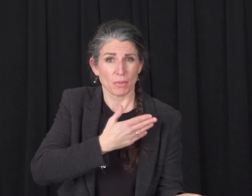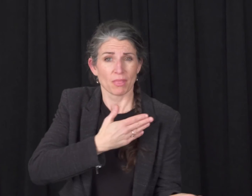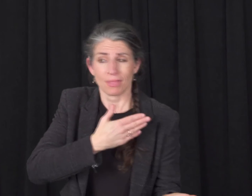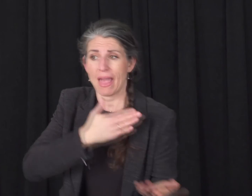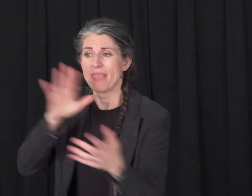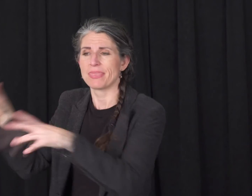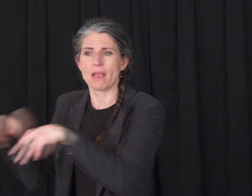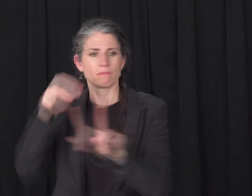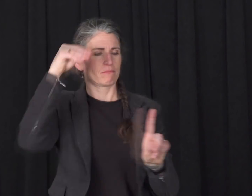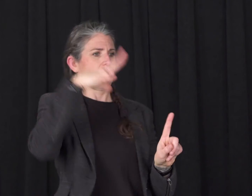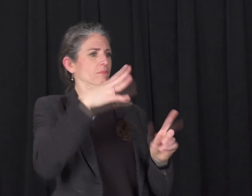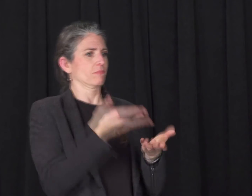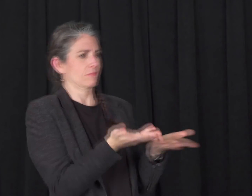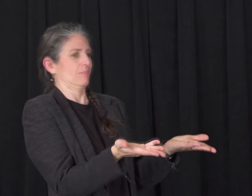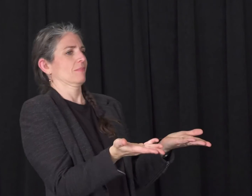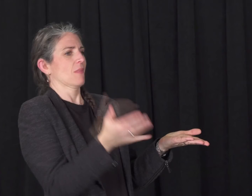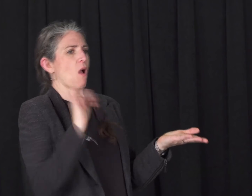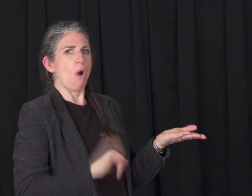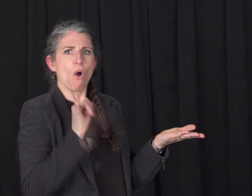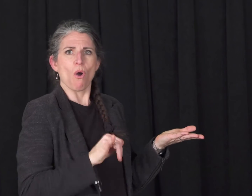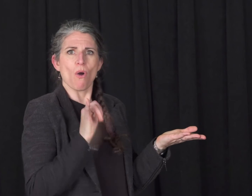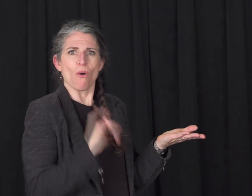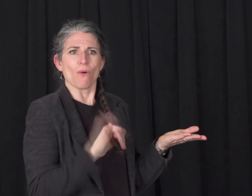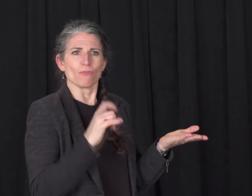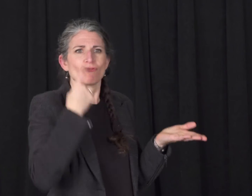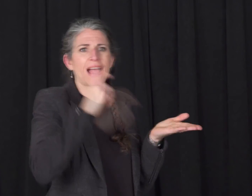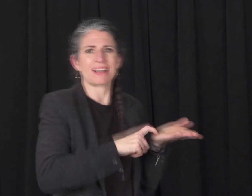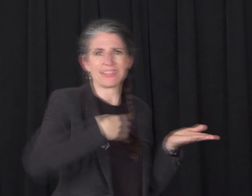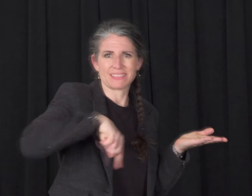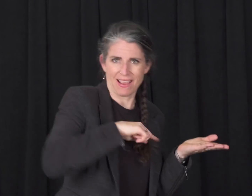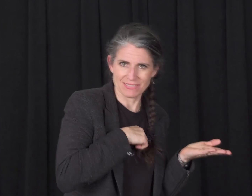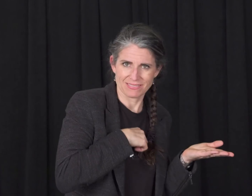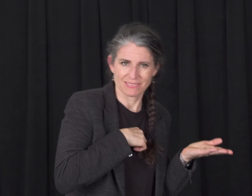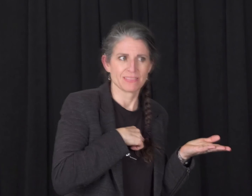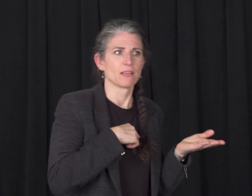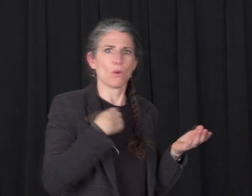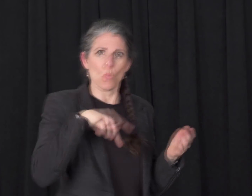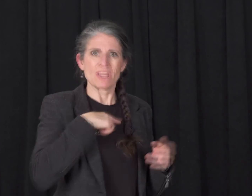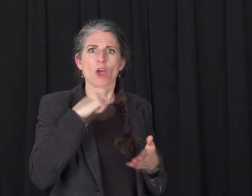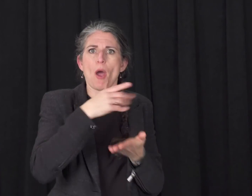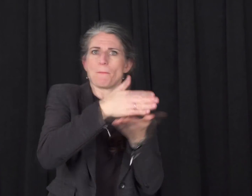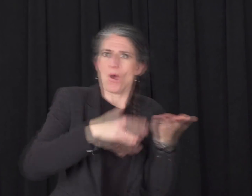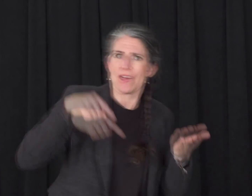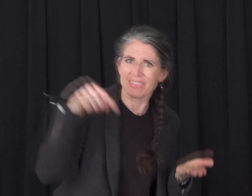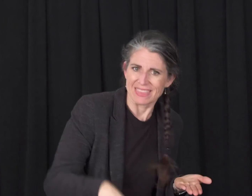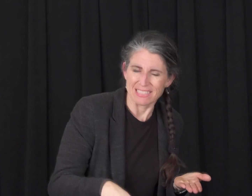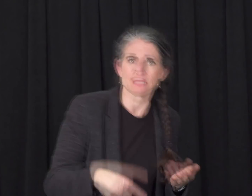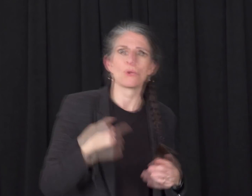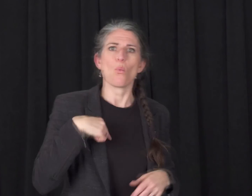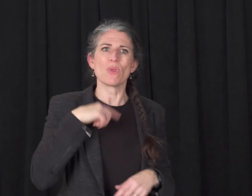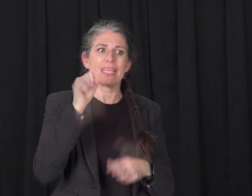um you know, spotlighting on this and recognizing, you know, us as being part of the situation,